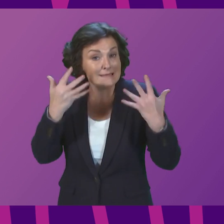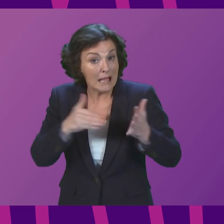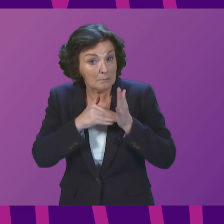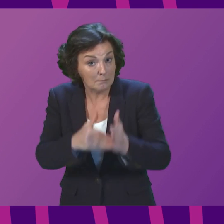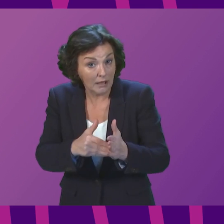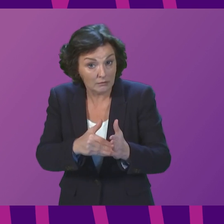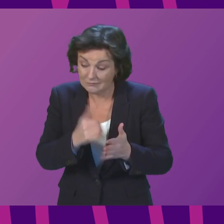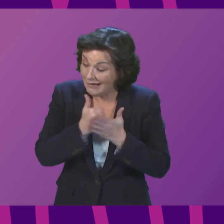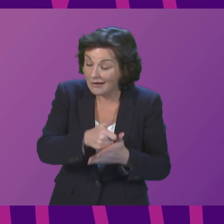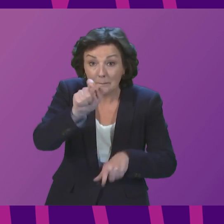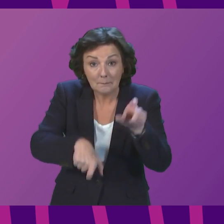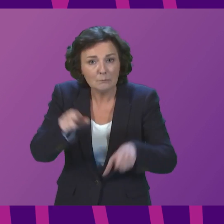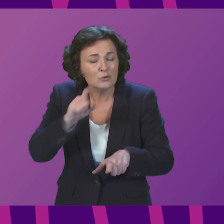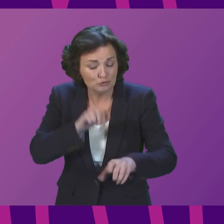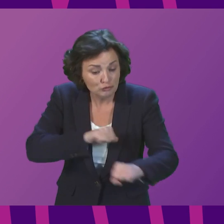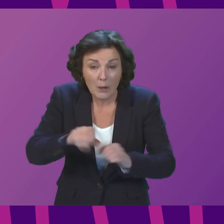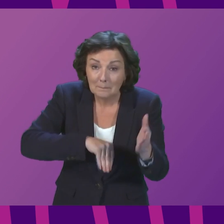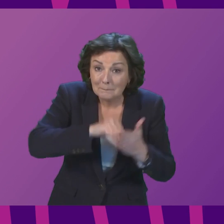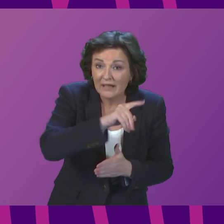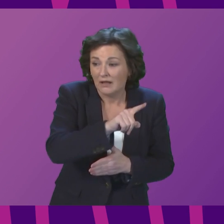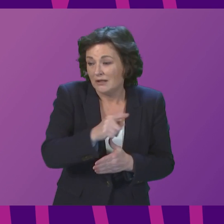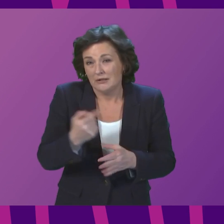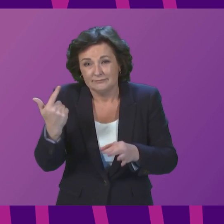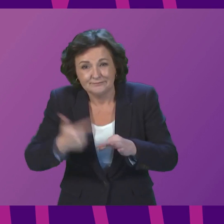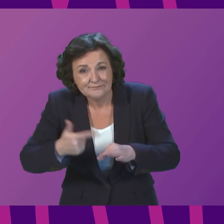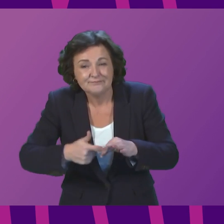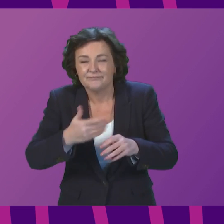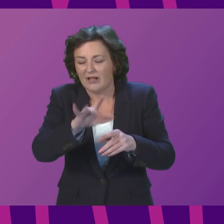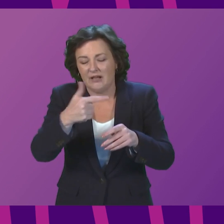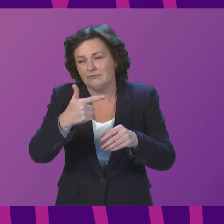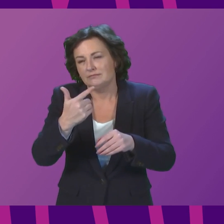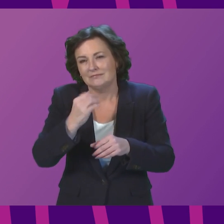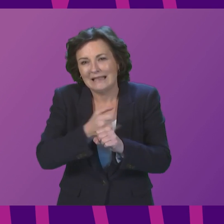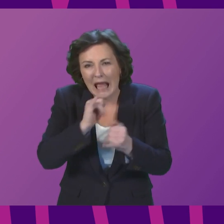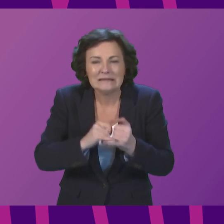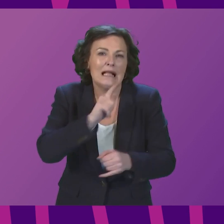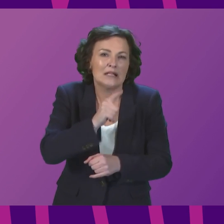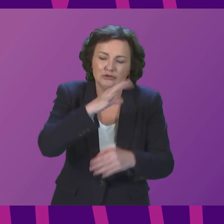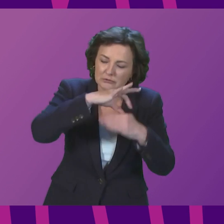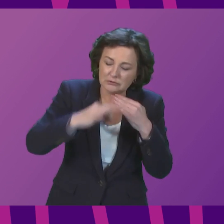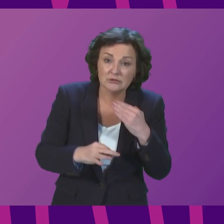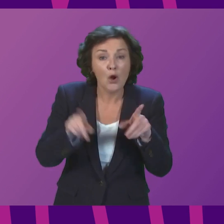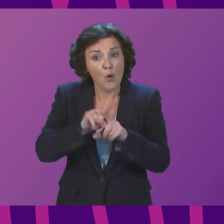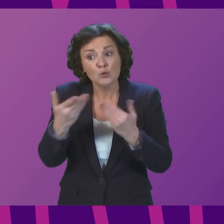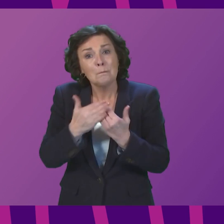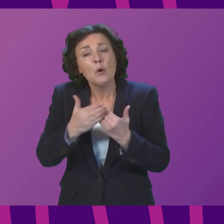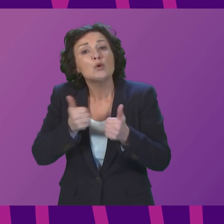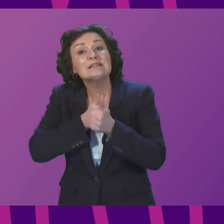to pay fuel bills. That will include provision of top-up vouchers and better support for people in remote and rural areas.